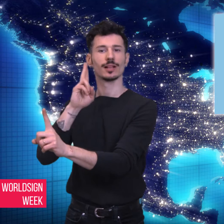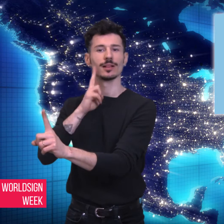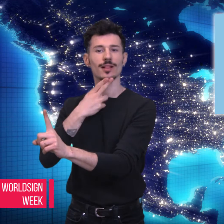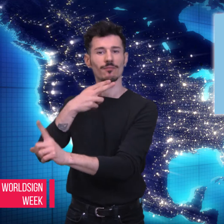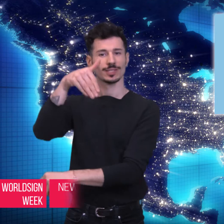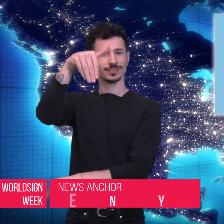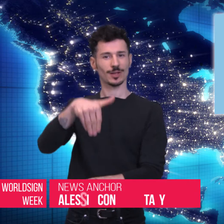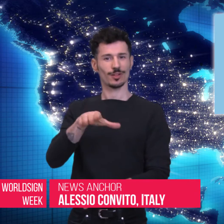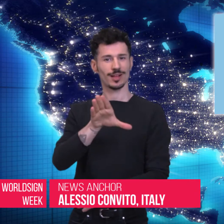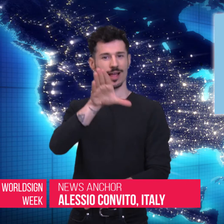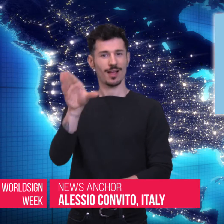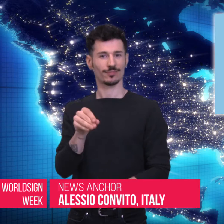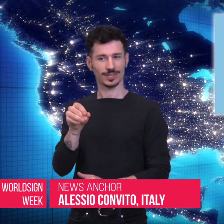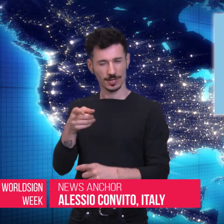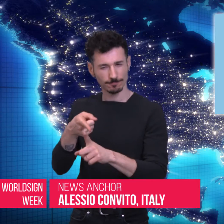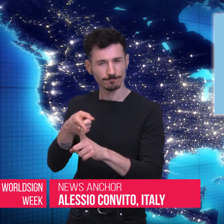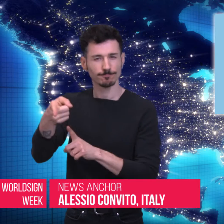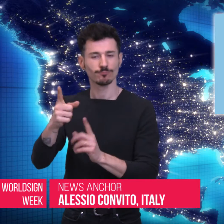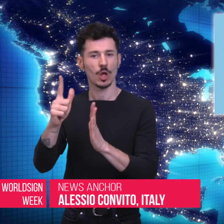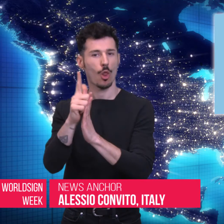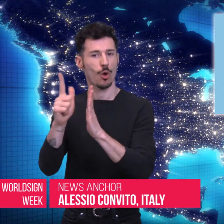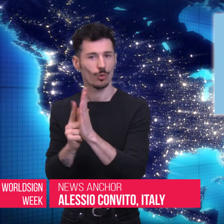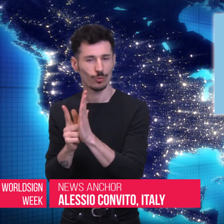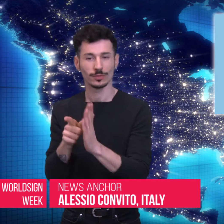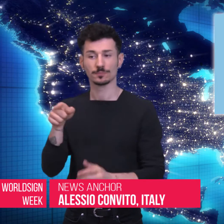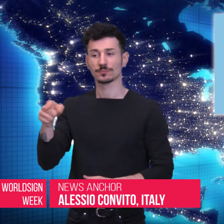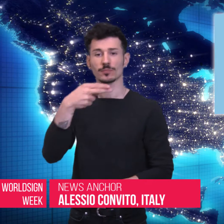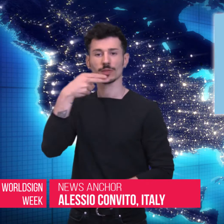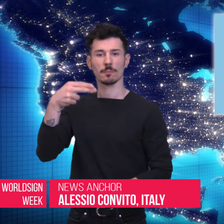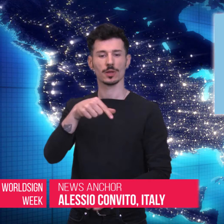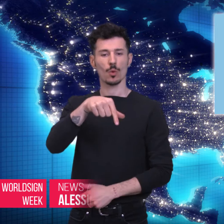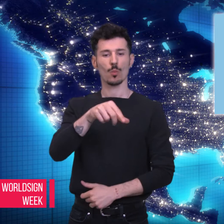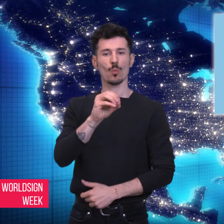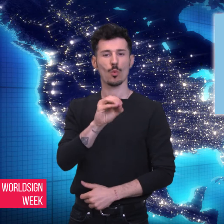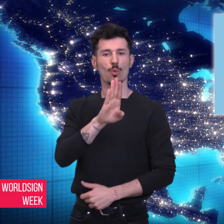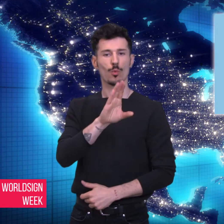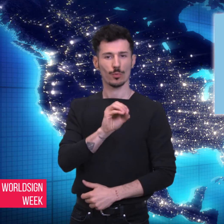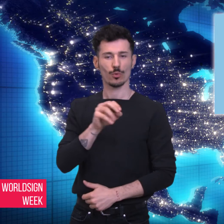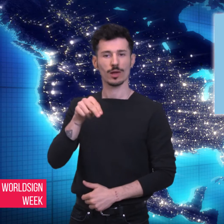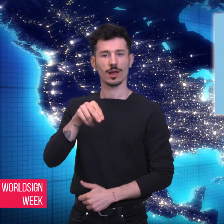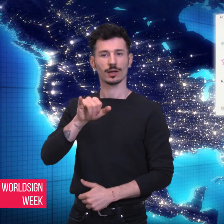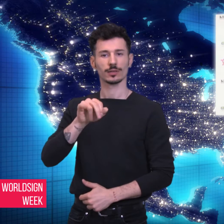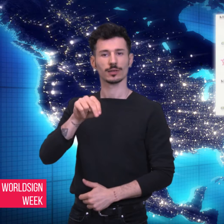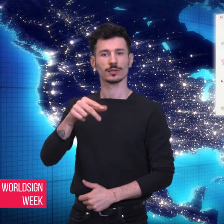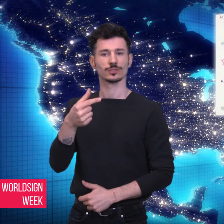first ever Deaf lawyer in the country. His name is Qobo